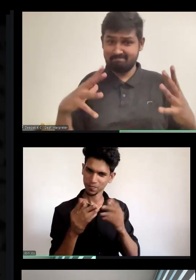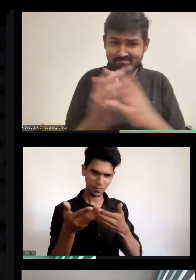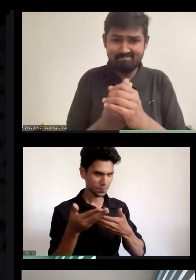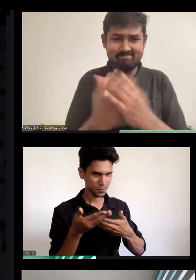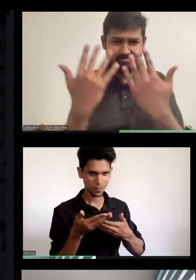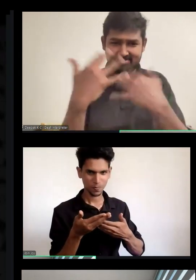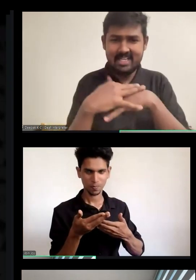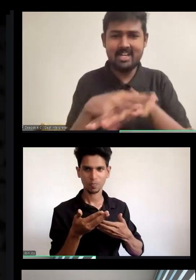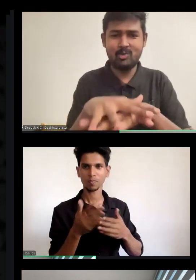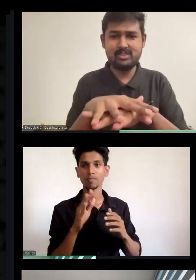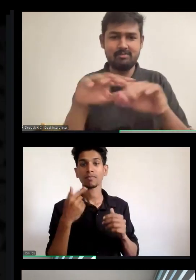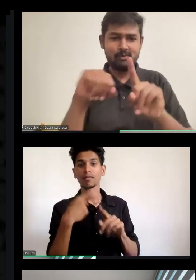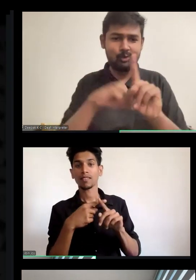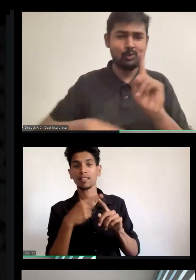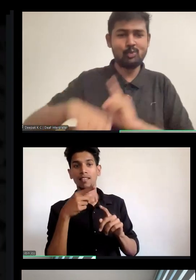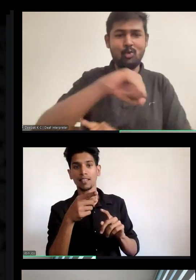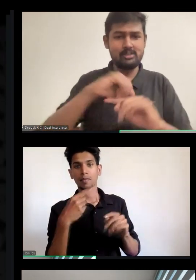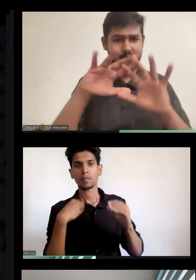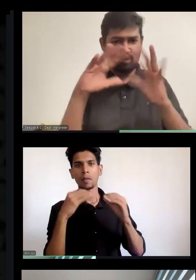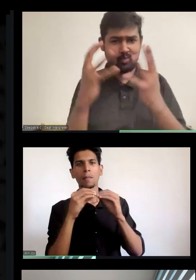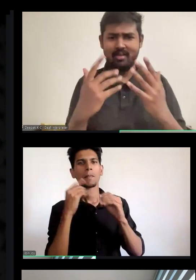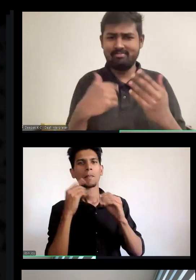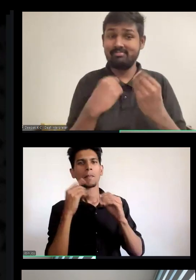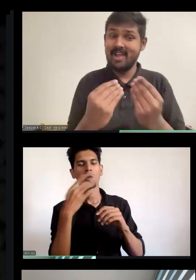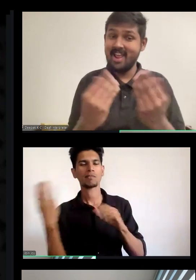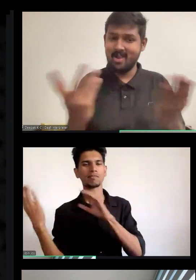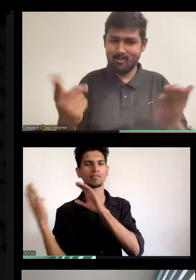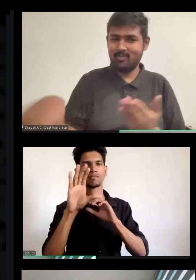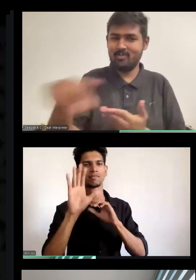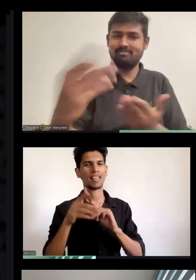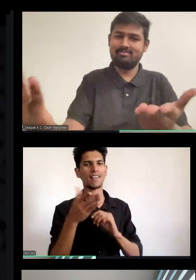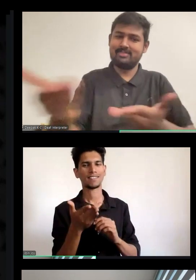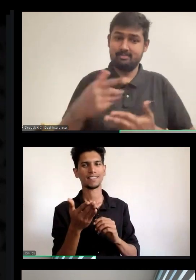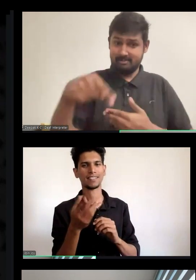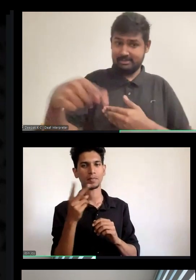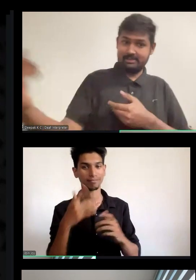Why I have it there is because you could check if we have common interests, whether it's academia,